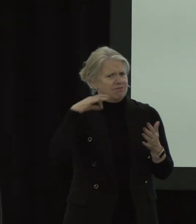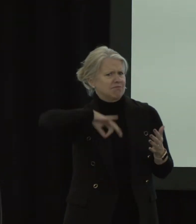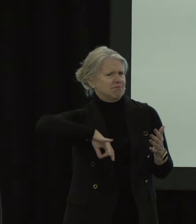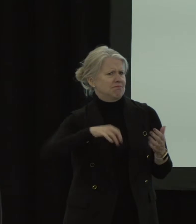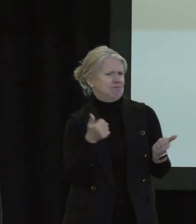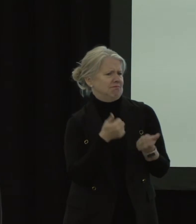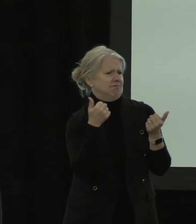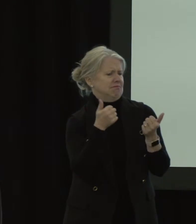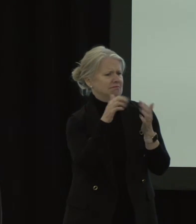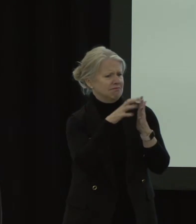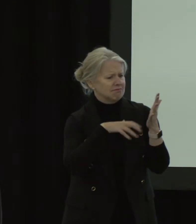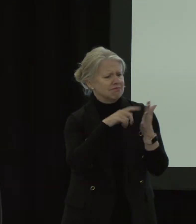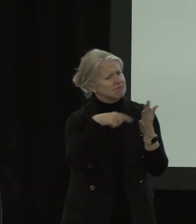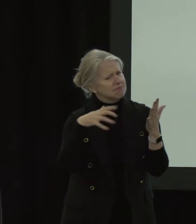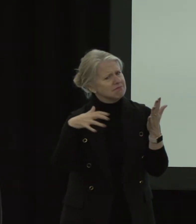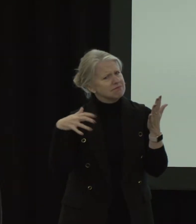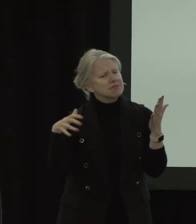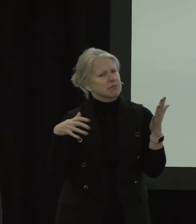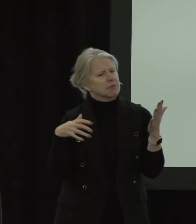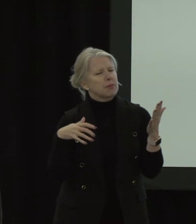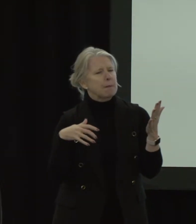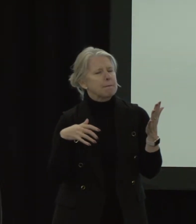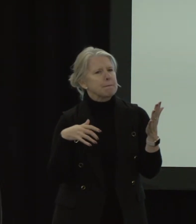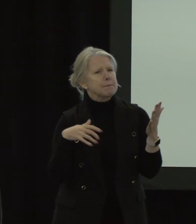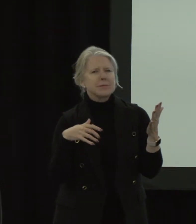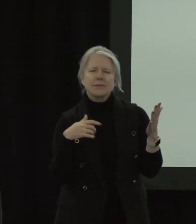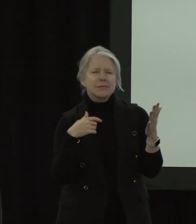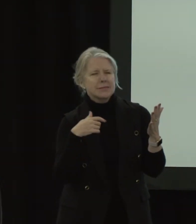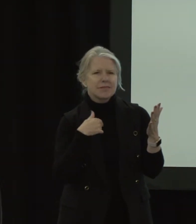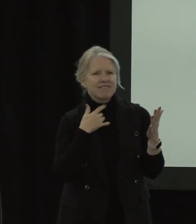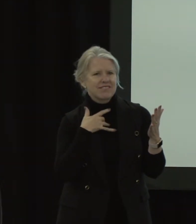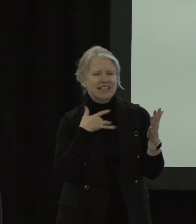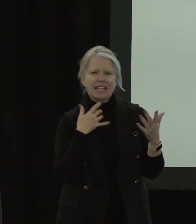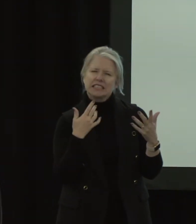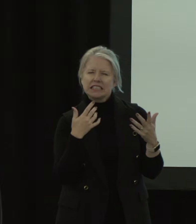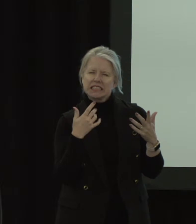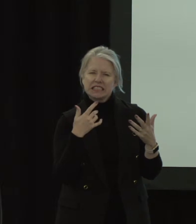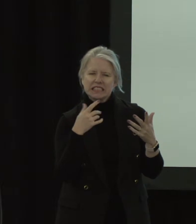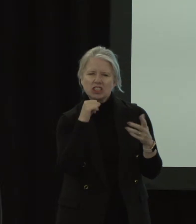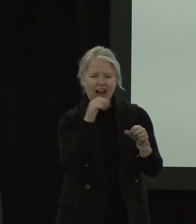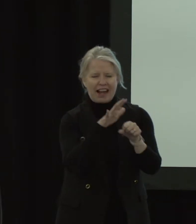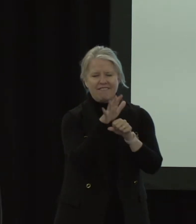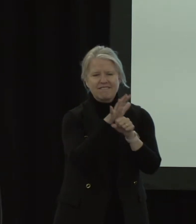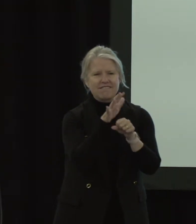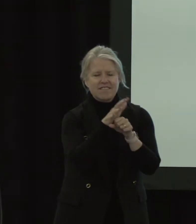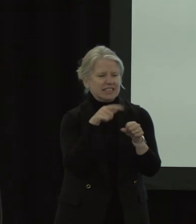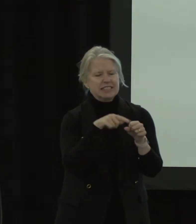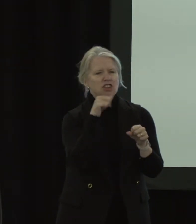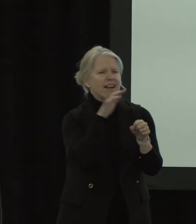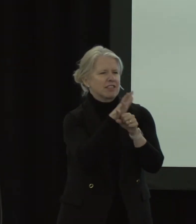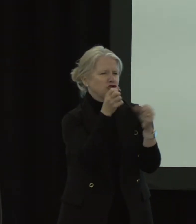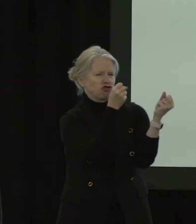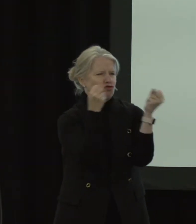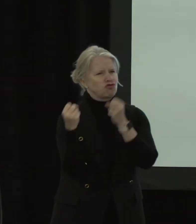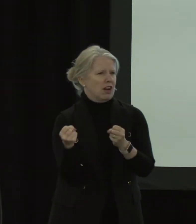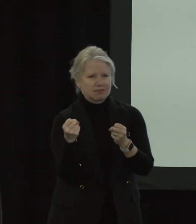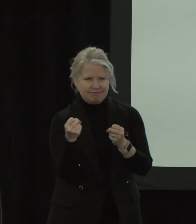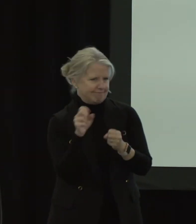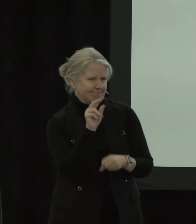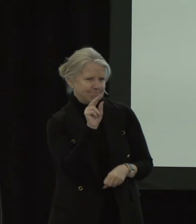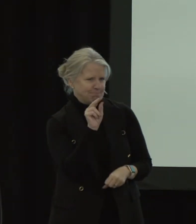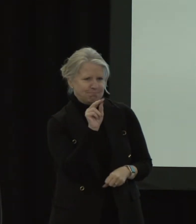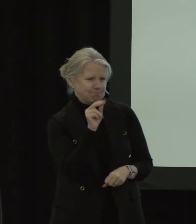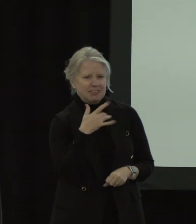I think it's quite timid, and timidity is not what we need. It, in my mind, fails to